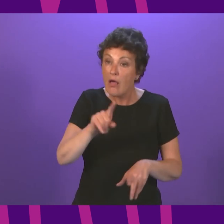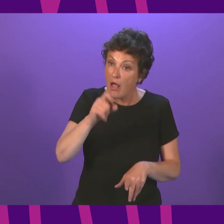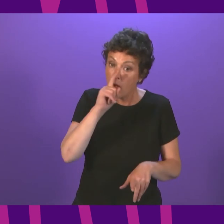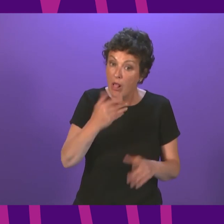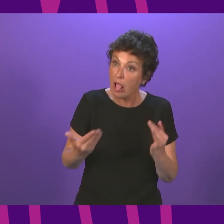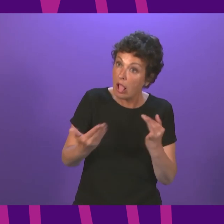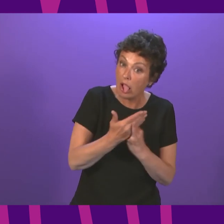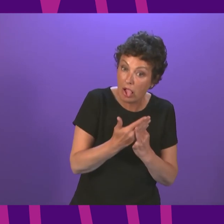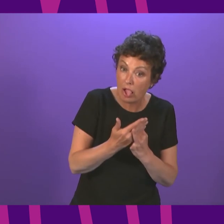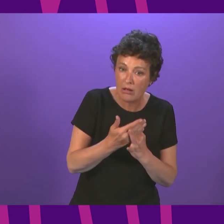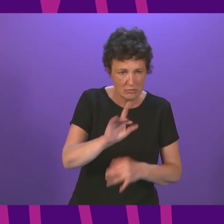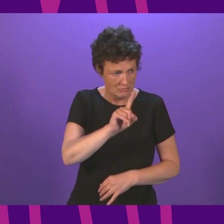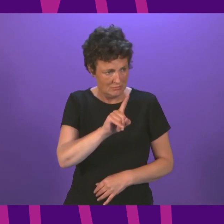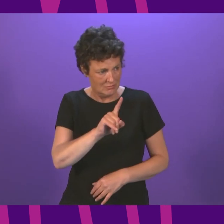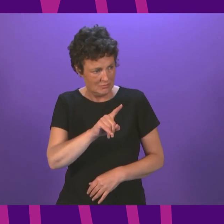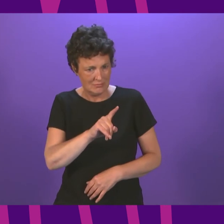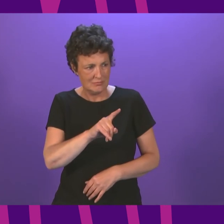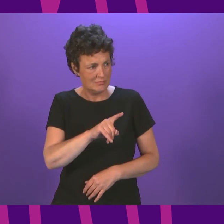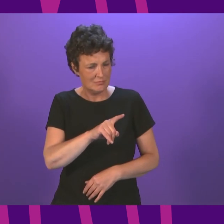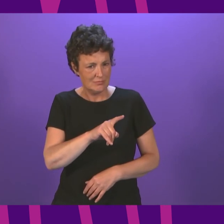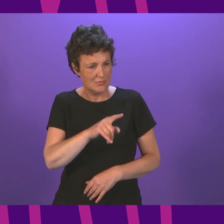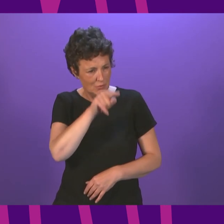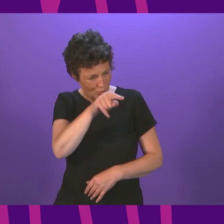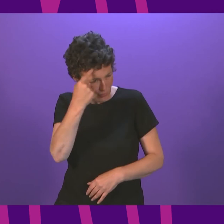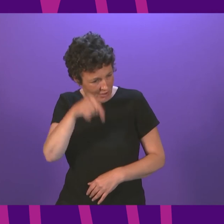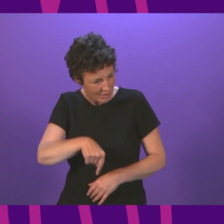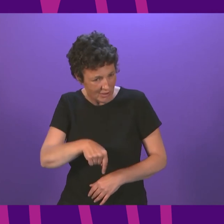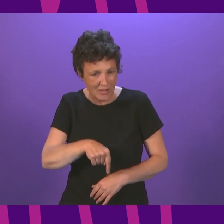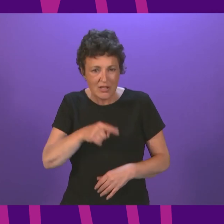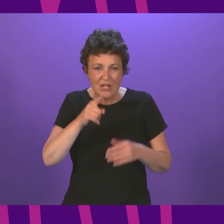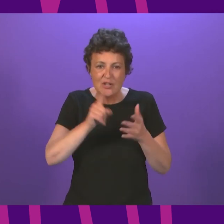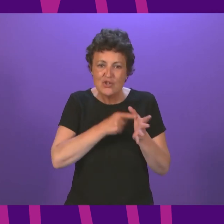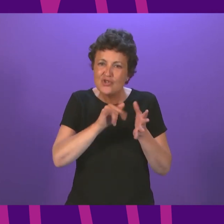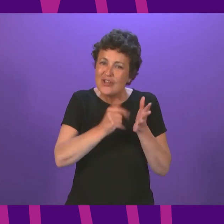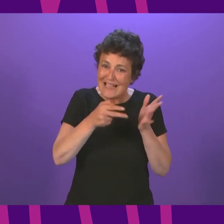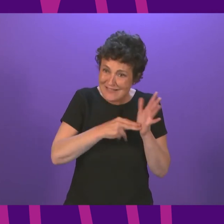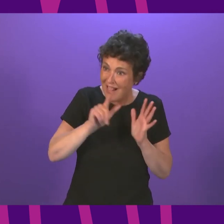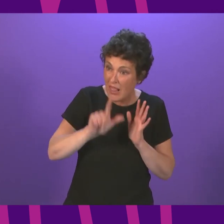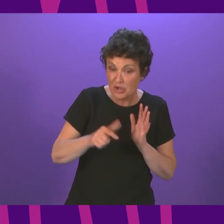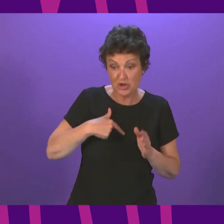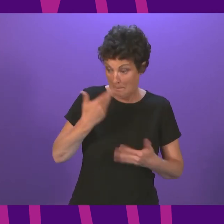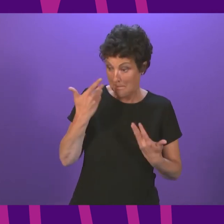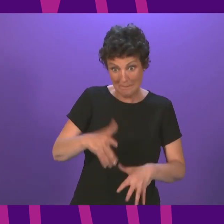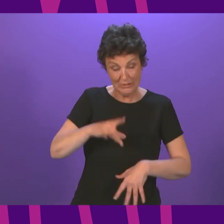virus due to the success of the vaccination programme. However, the data that we are receiving